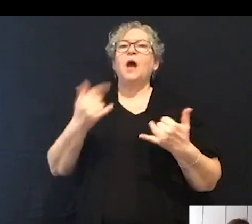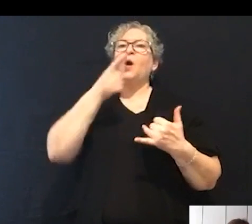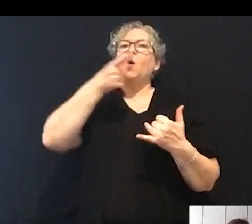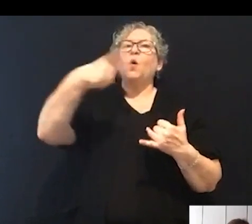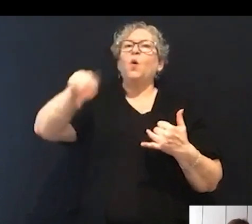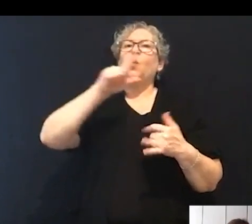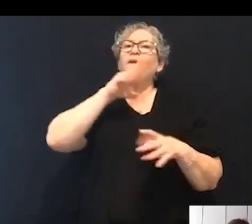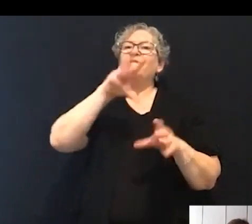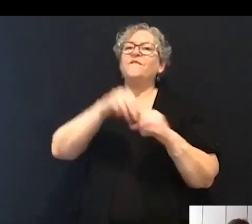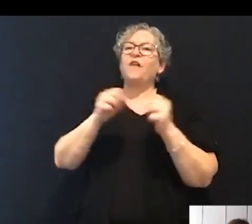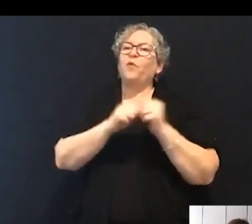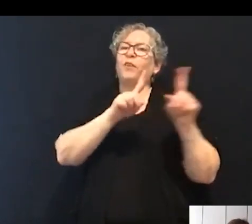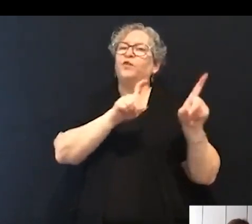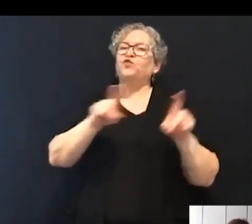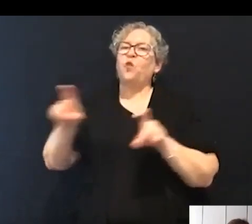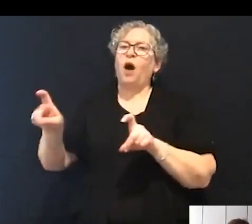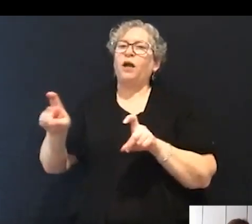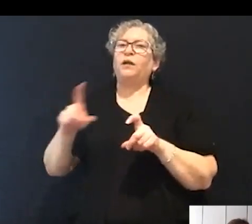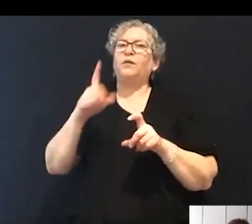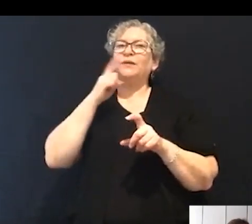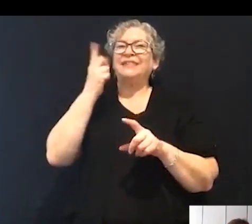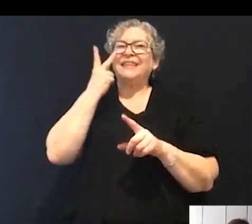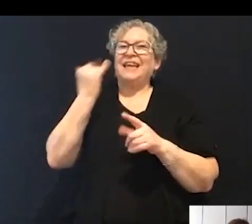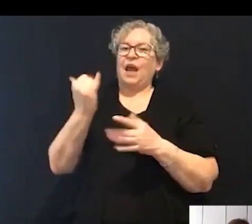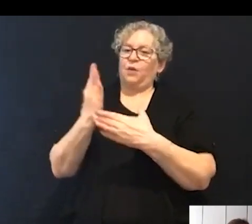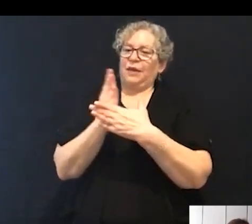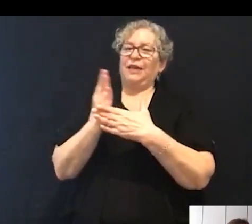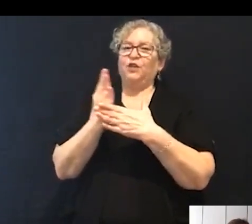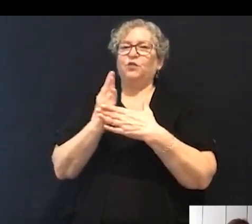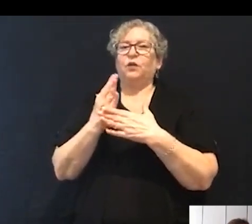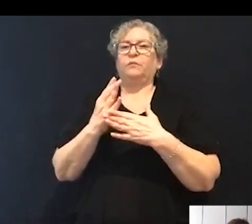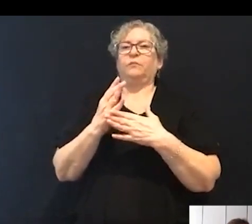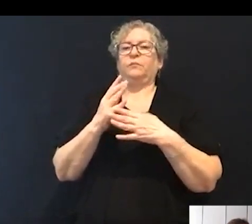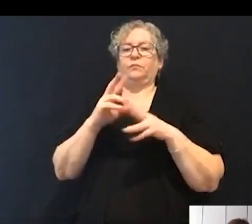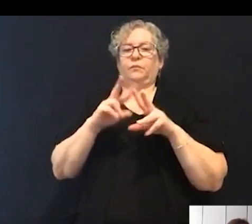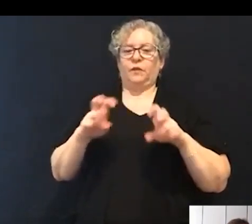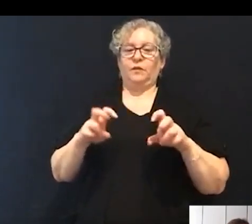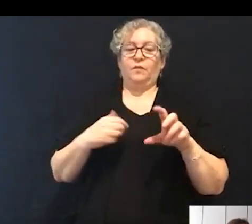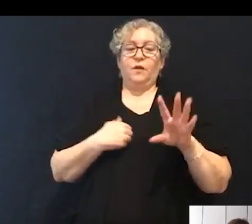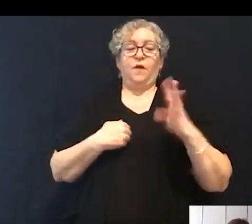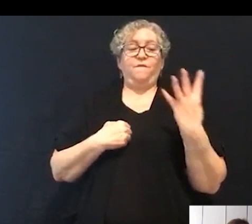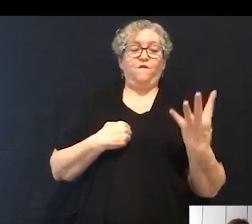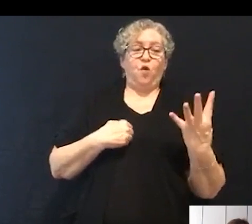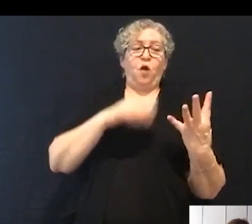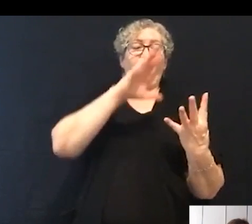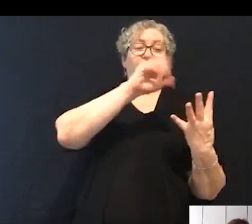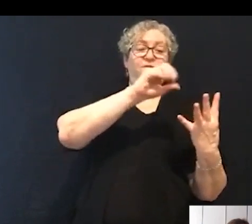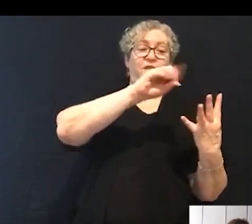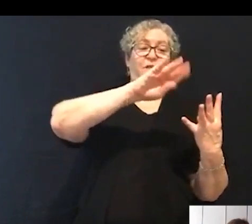entered the interim analysis. Four patients on 50 micrograms. Four patients on 100 micrograms.